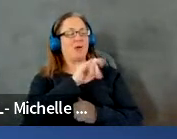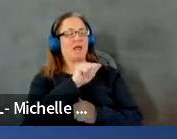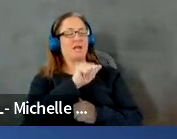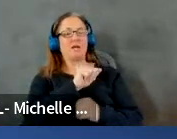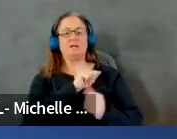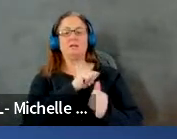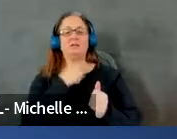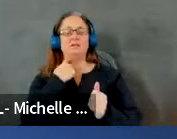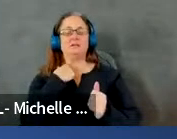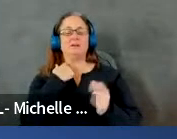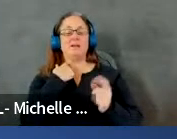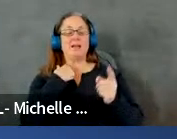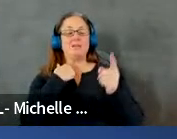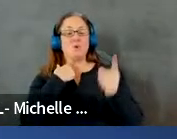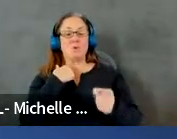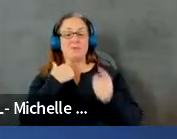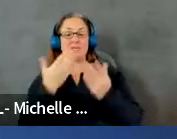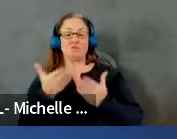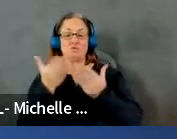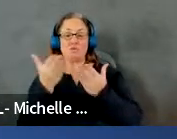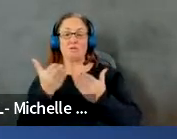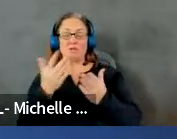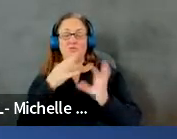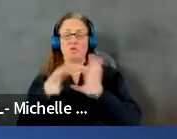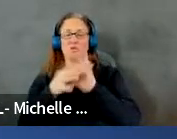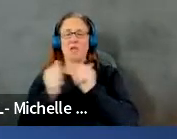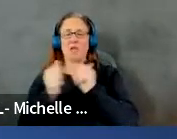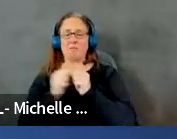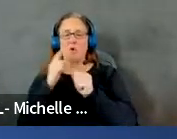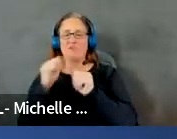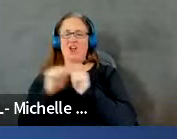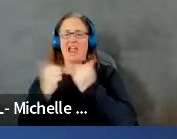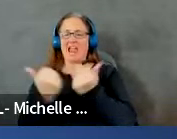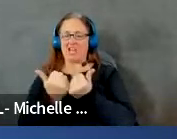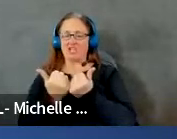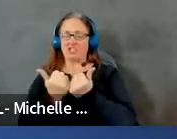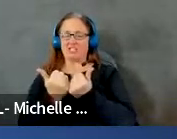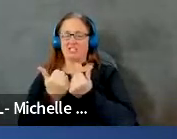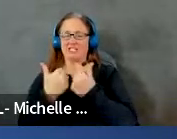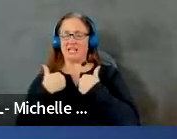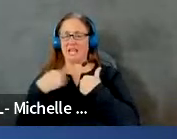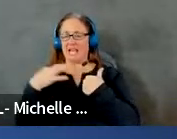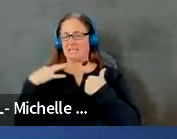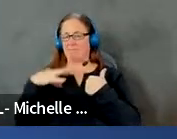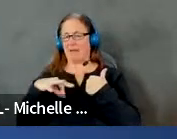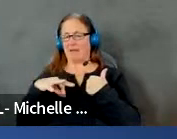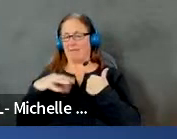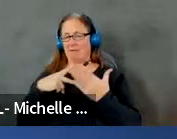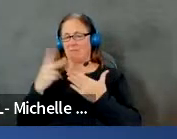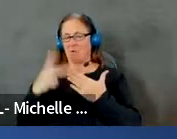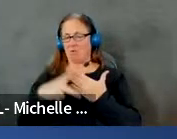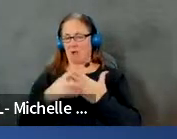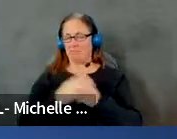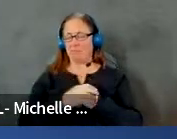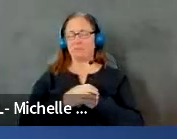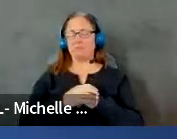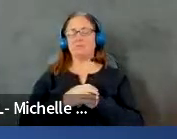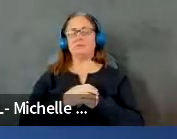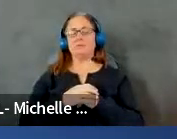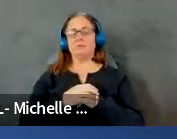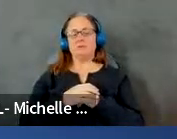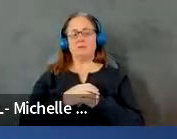These recommendations will relate more to agencies that administer benefits programs. Just to remind